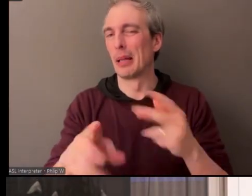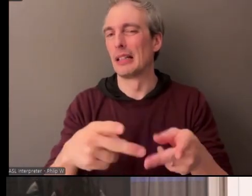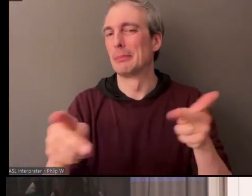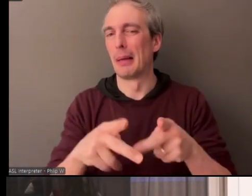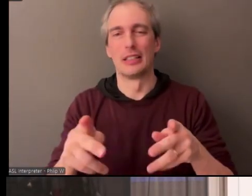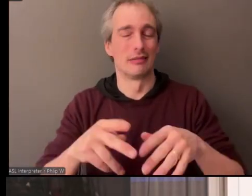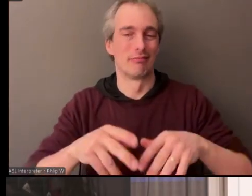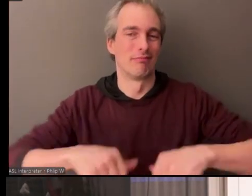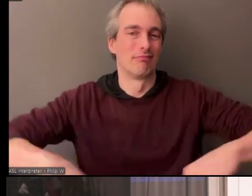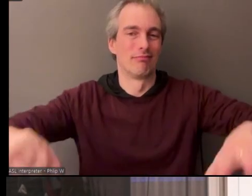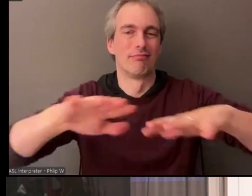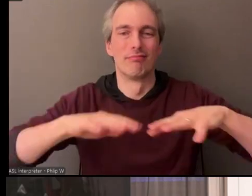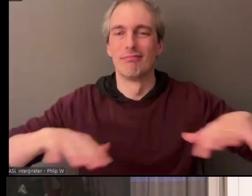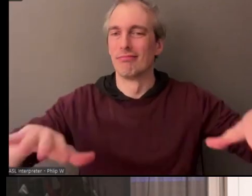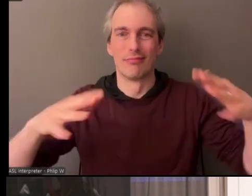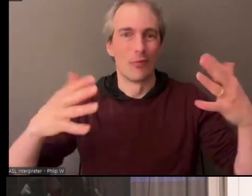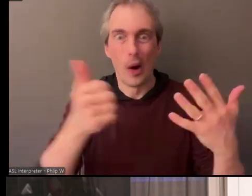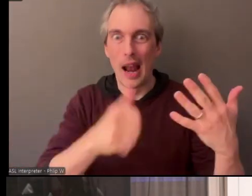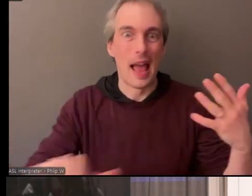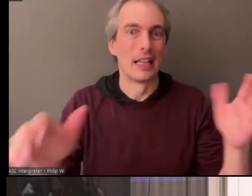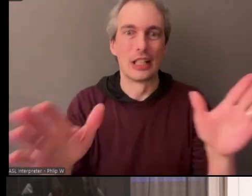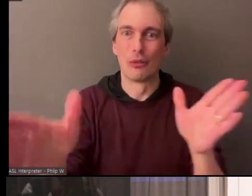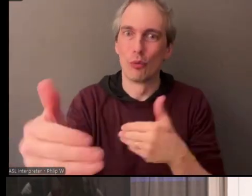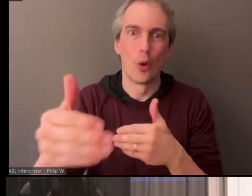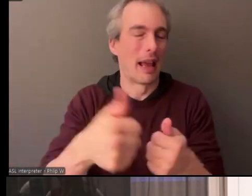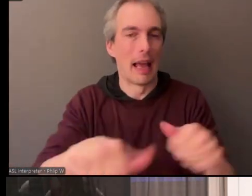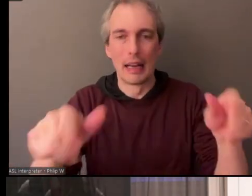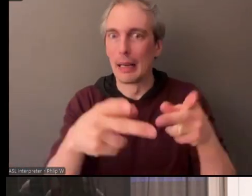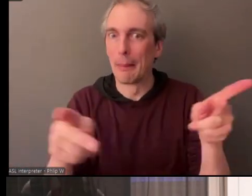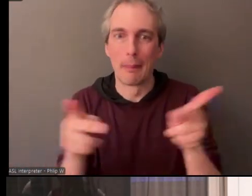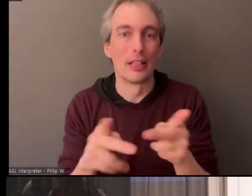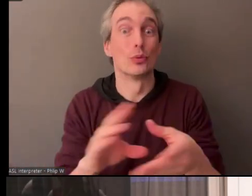there is a great wave of relief that sweeps across everybody present.